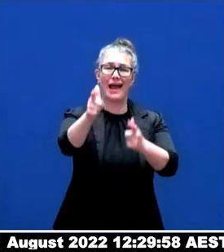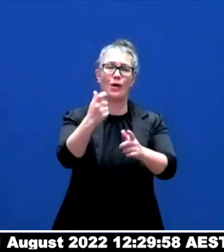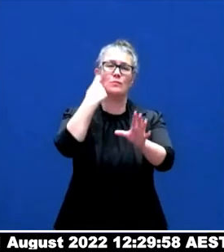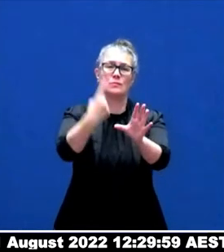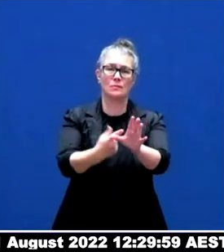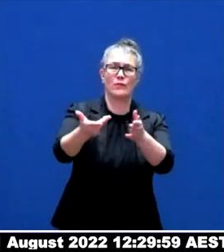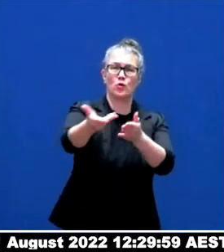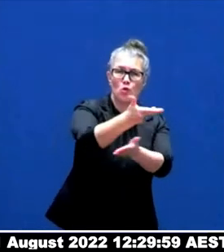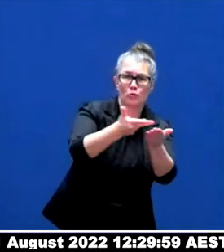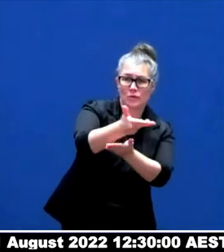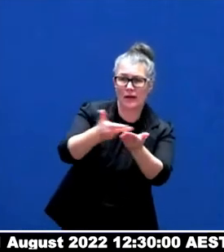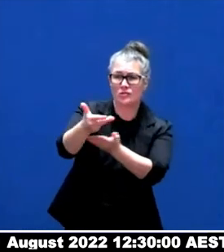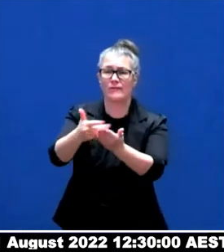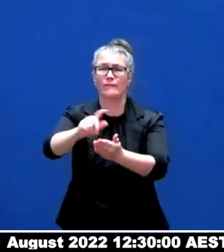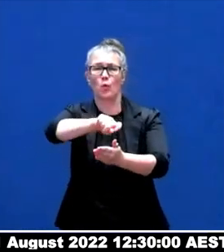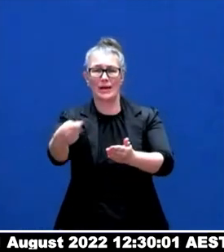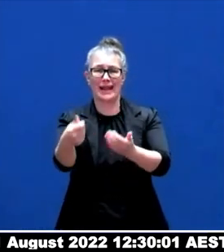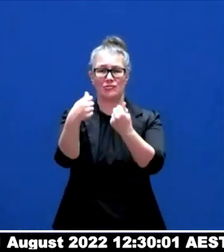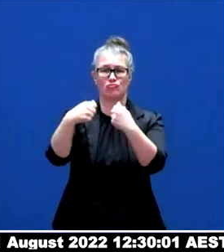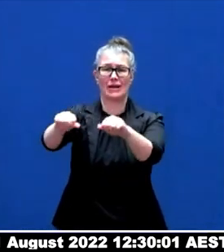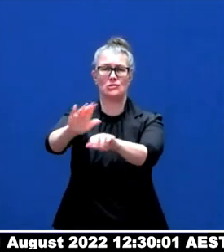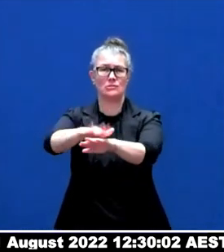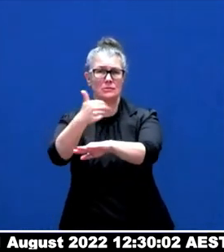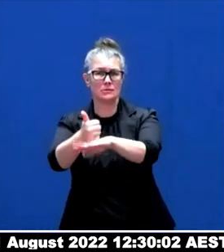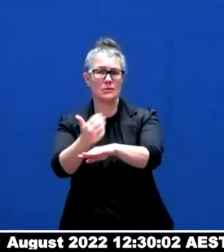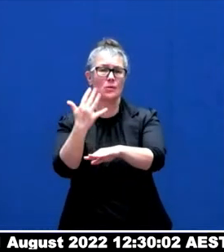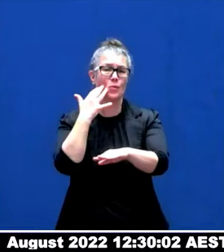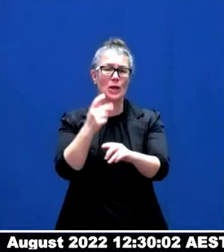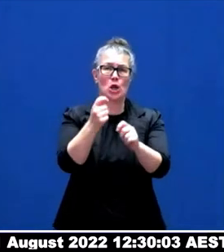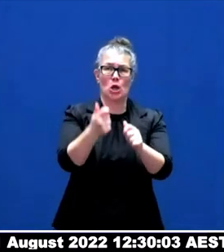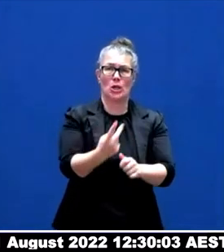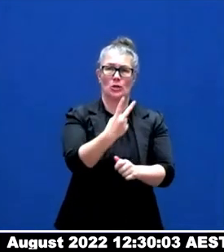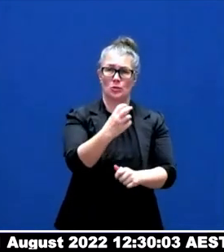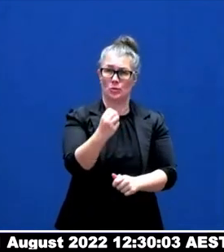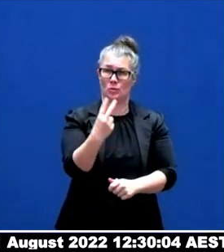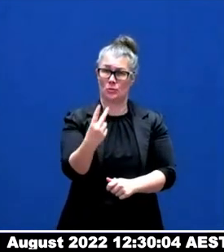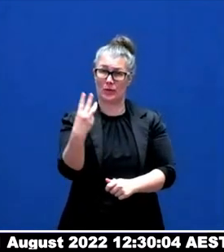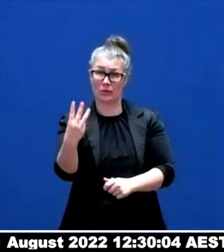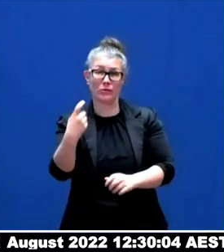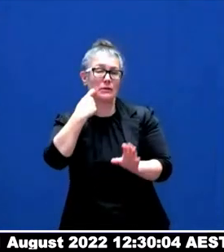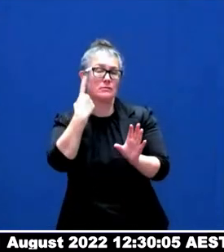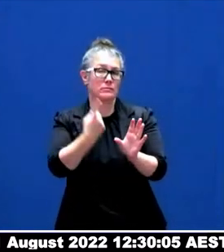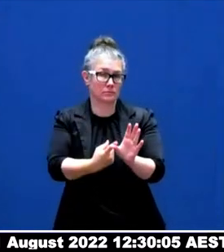Homelessness Strategy in early 2023, and it will take into consideration a number of